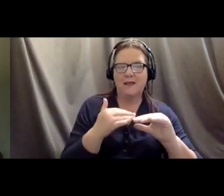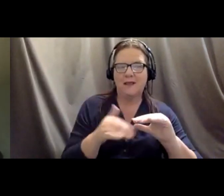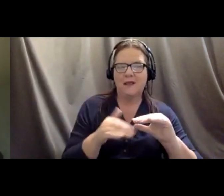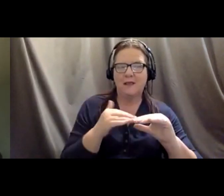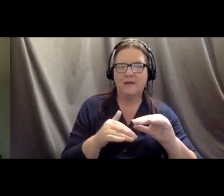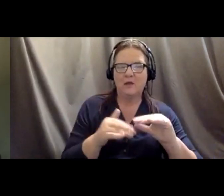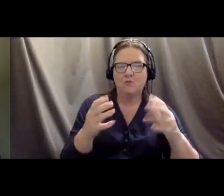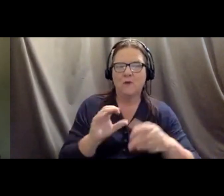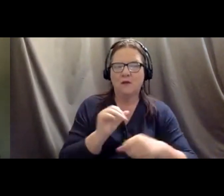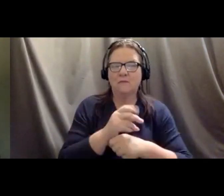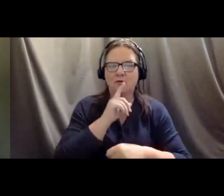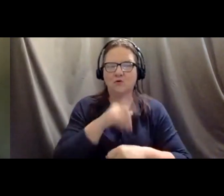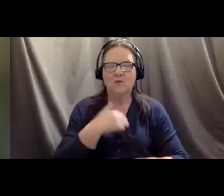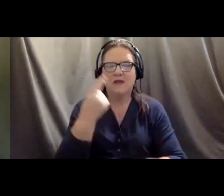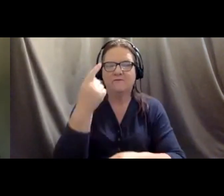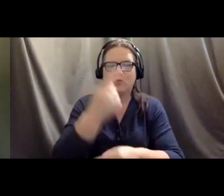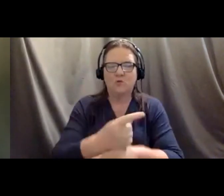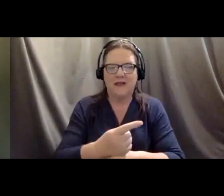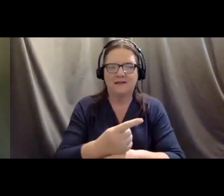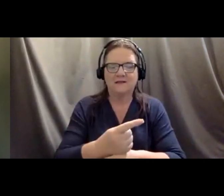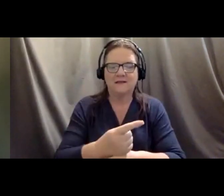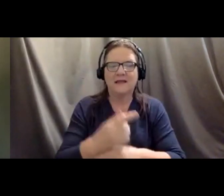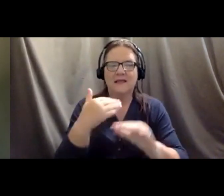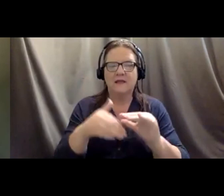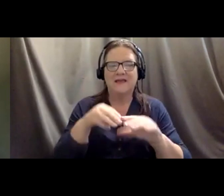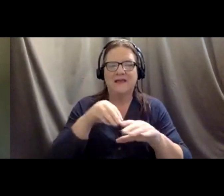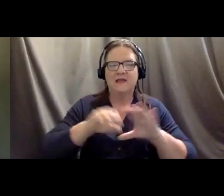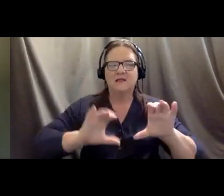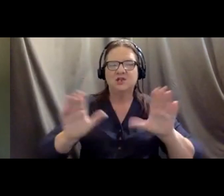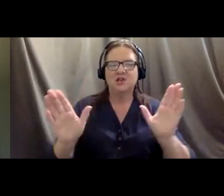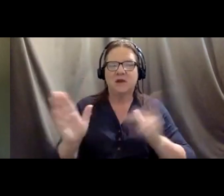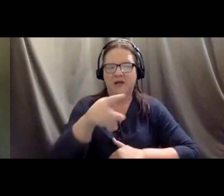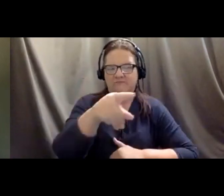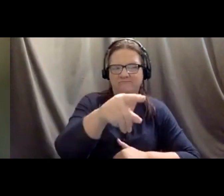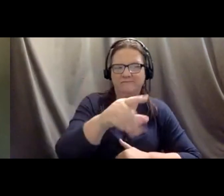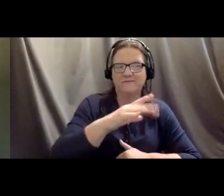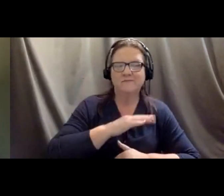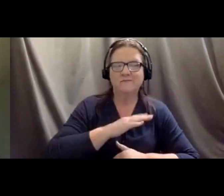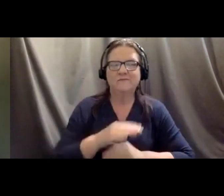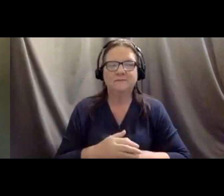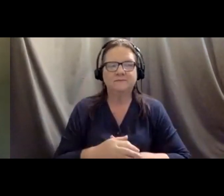e-mail which is in the chat. Yes, got it.